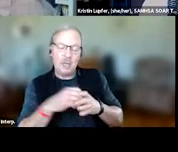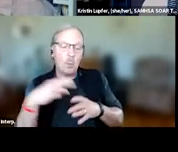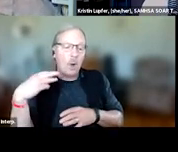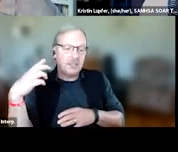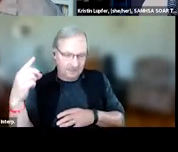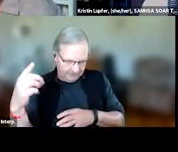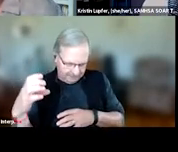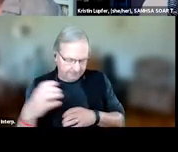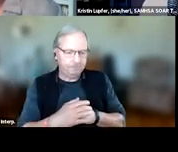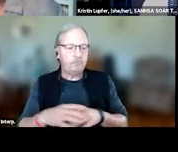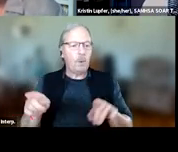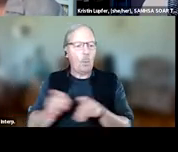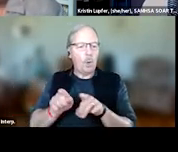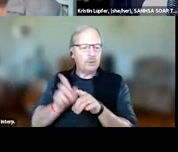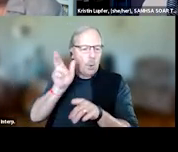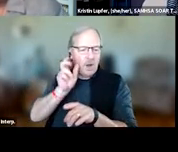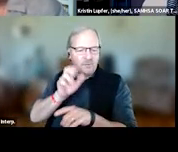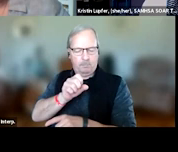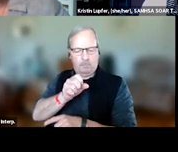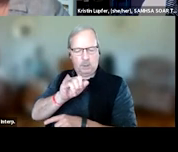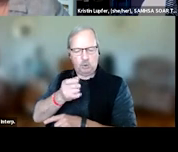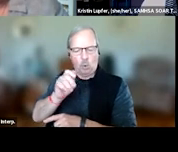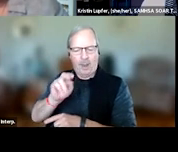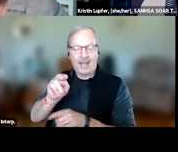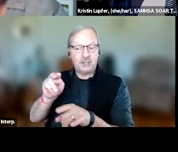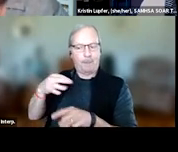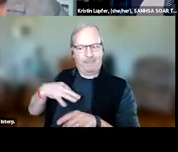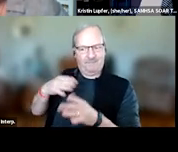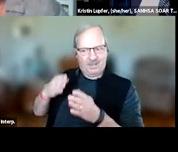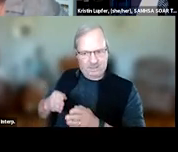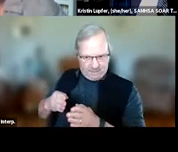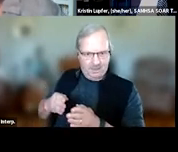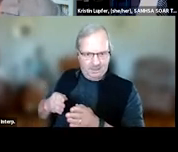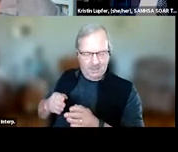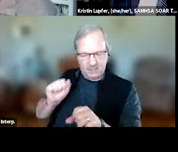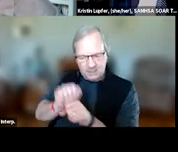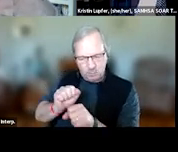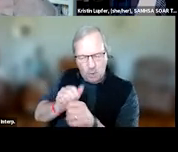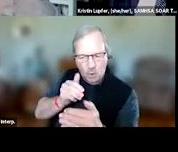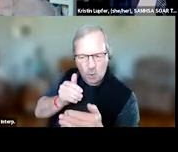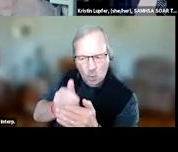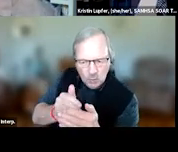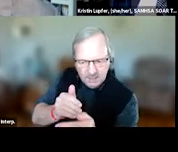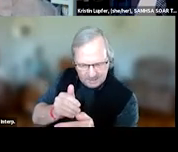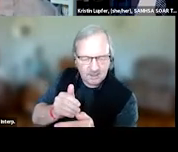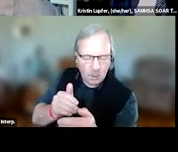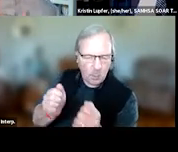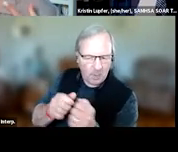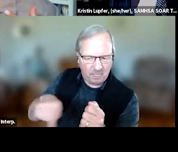And then you'll also hear from Joann, who's a SOAR beneficiary who Kate worked very closely with who will share their experience